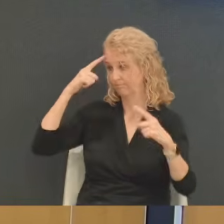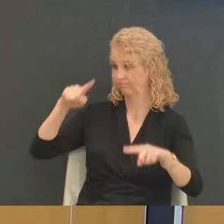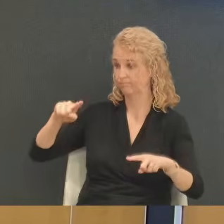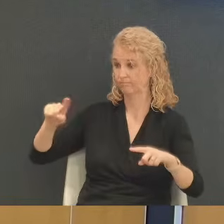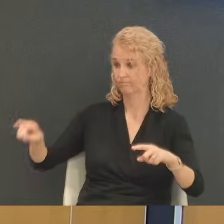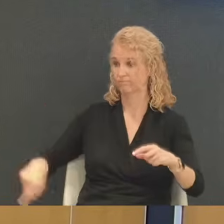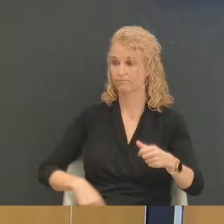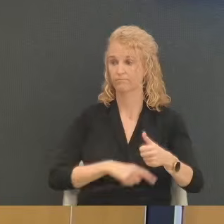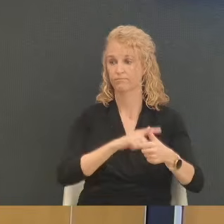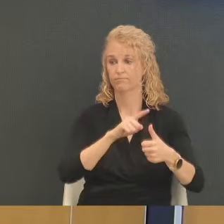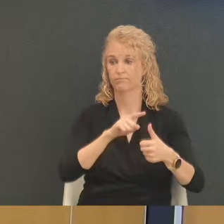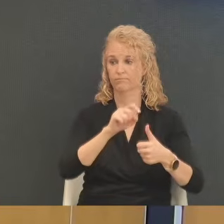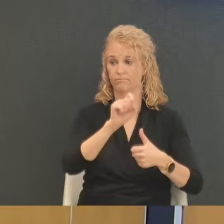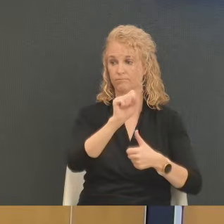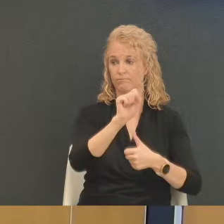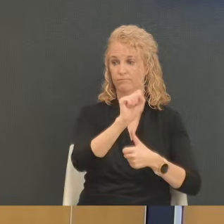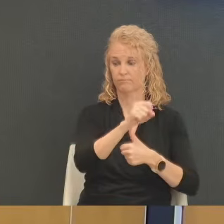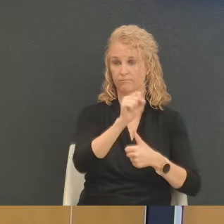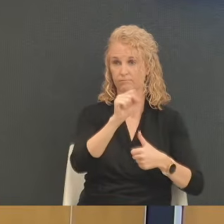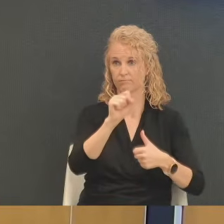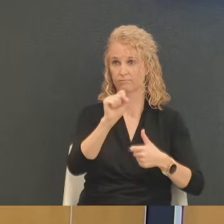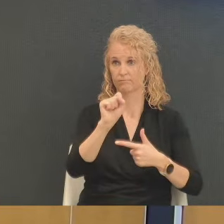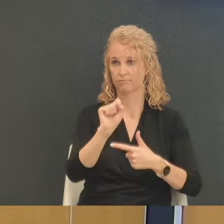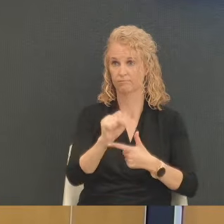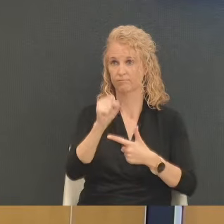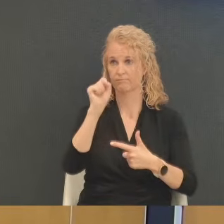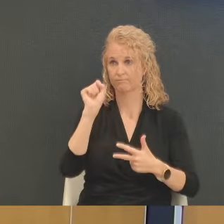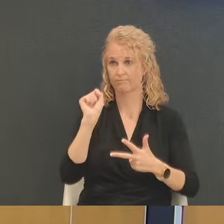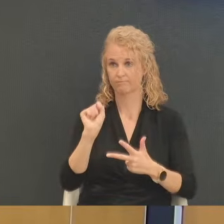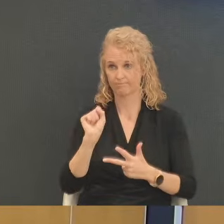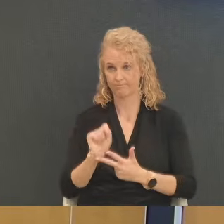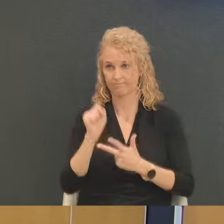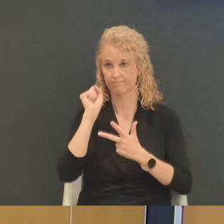Summerow Dumas. Yes. Commissioner Reece. Yes. Commissioner Driehaus. Yes. Thank you. Thank you